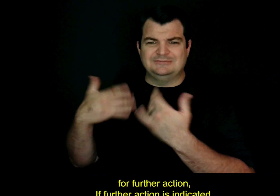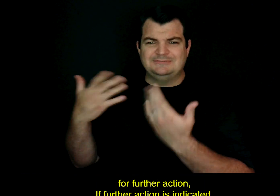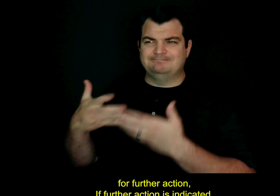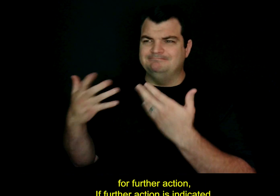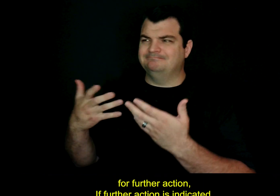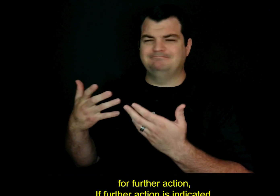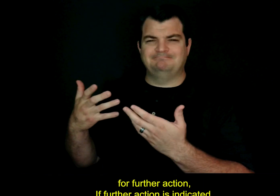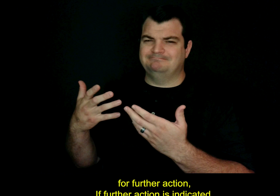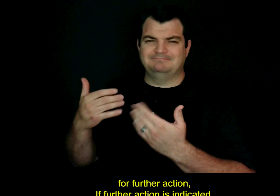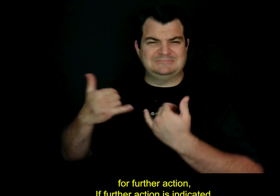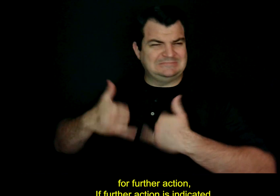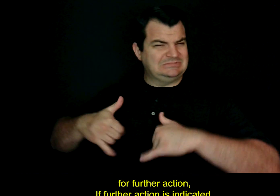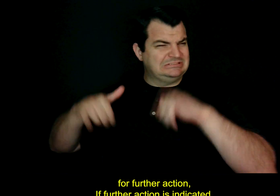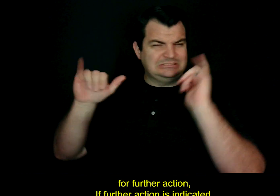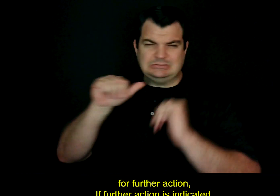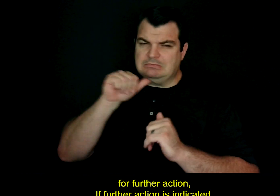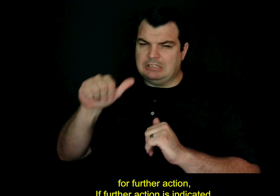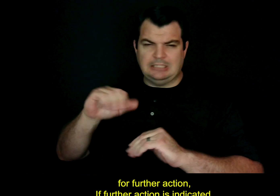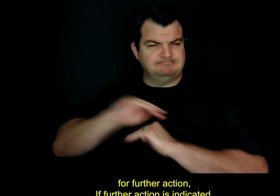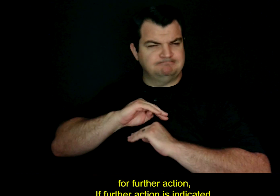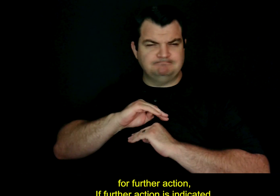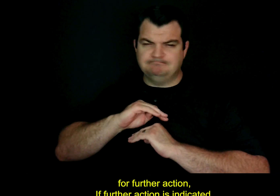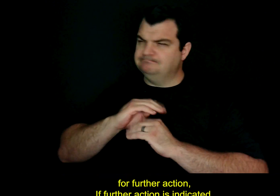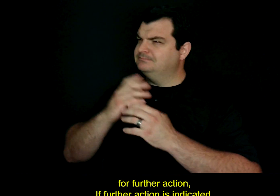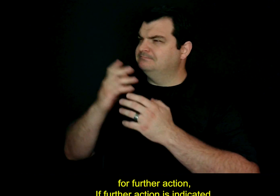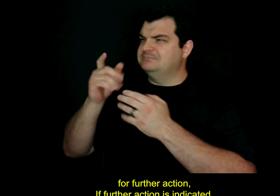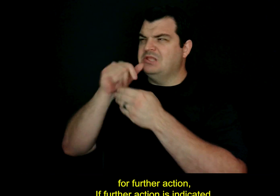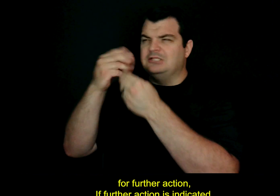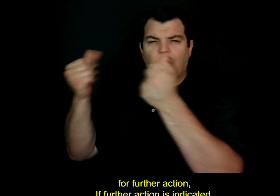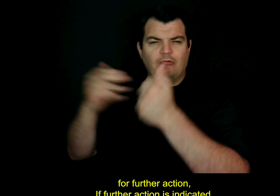for further action, If further action is indicated,